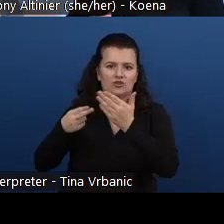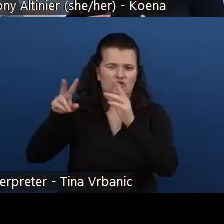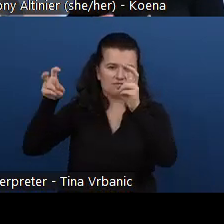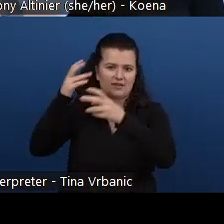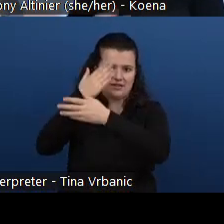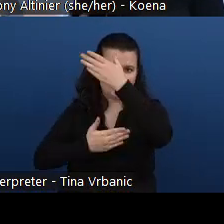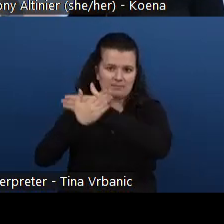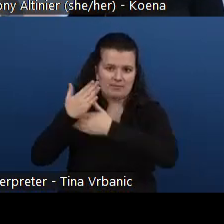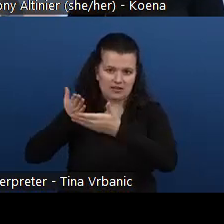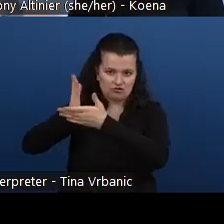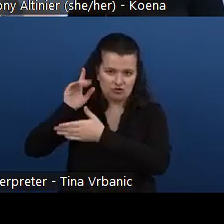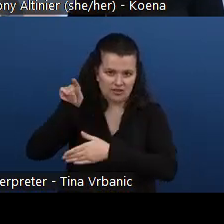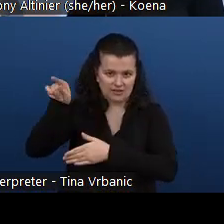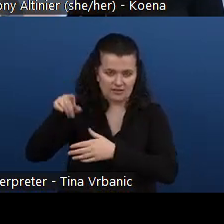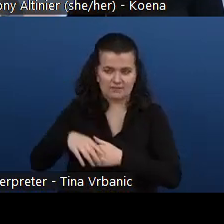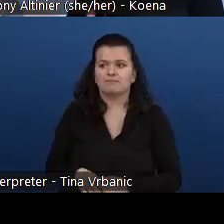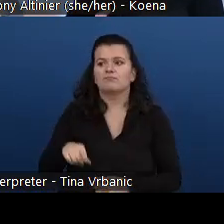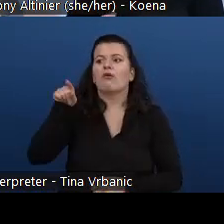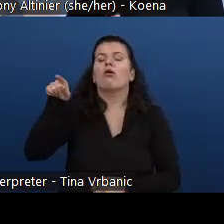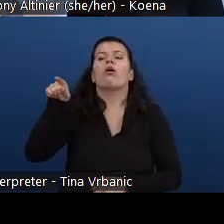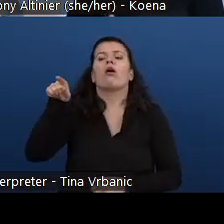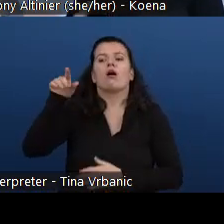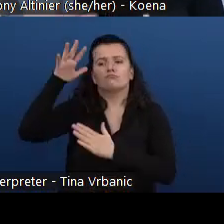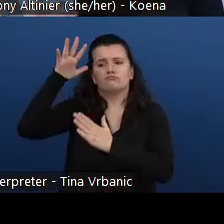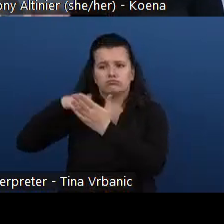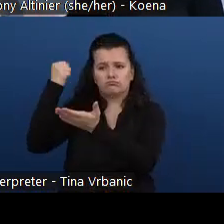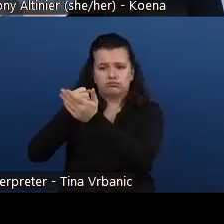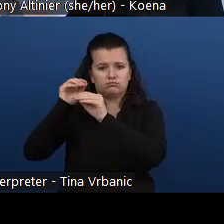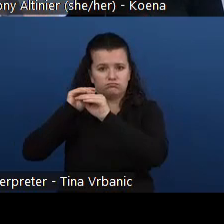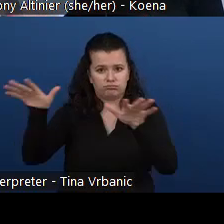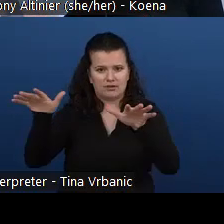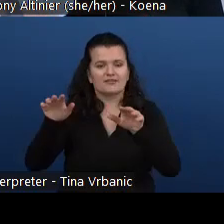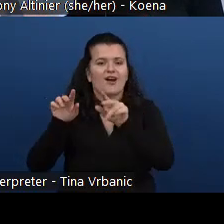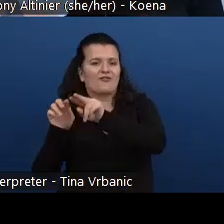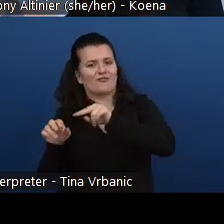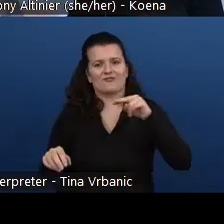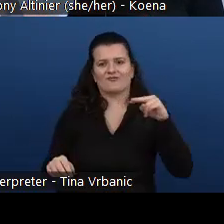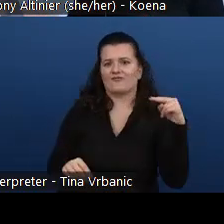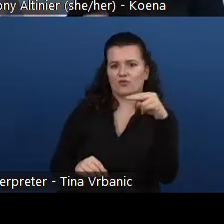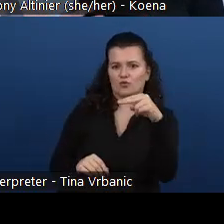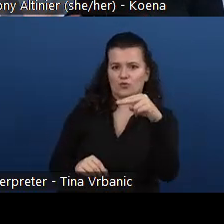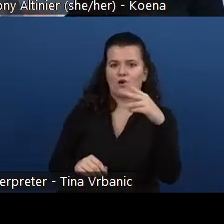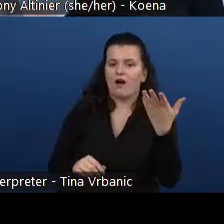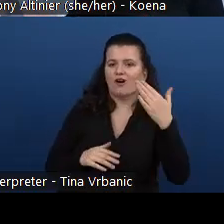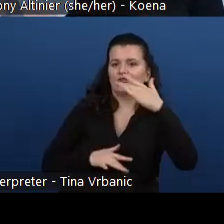And we shift this model from the Medical Model to the social model of disability that says